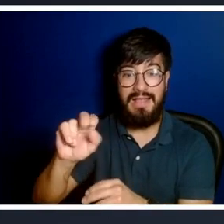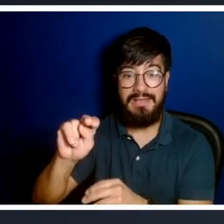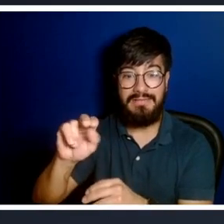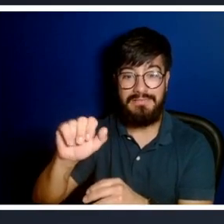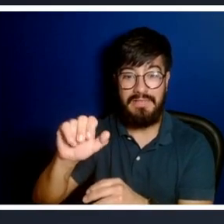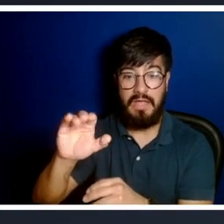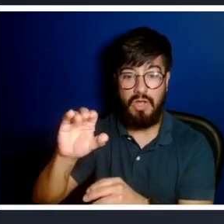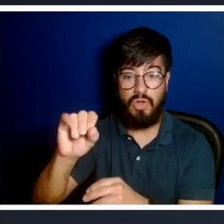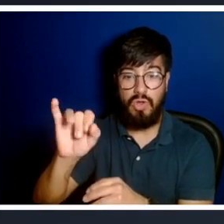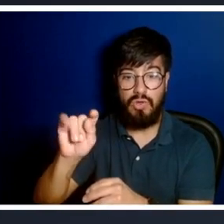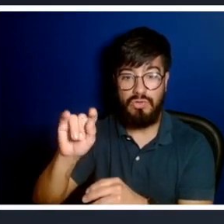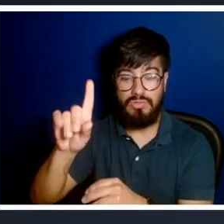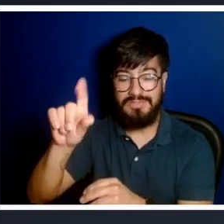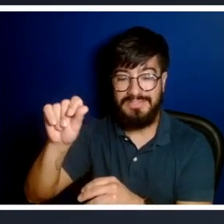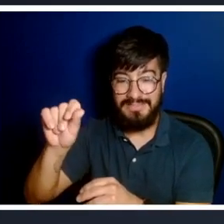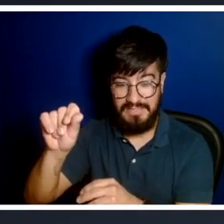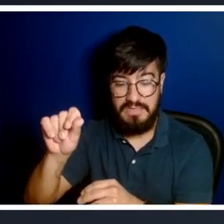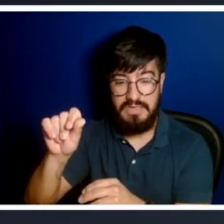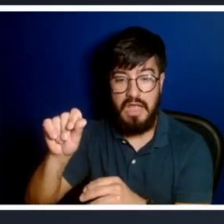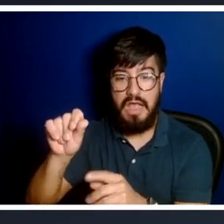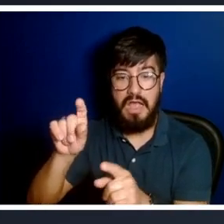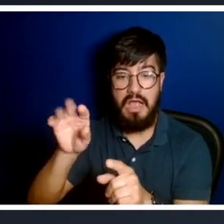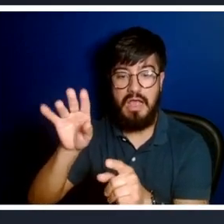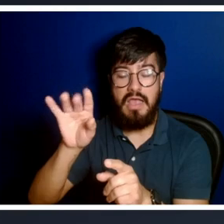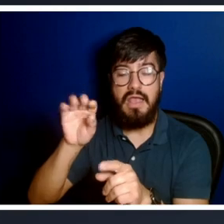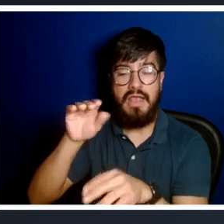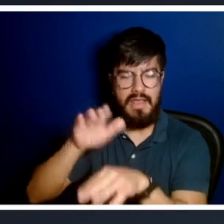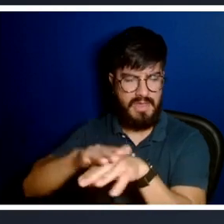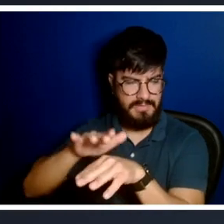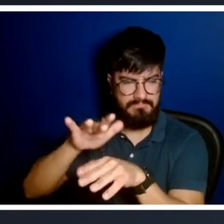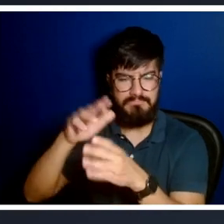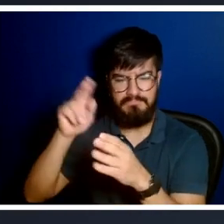in the past year, particularly thinking about their exhibition that focused on the organizing